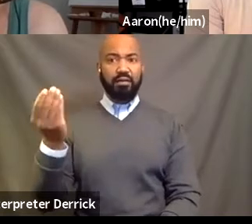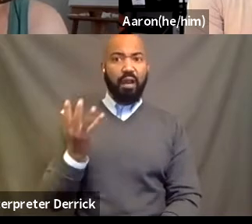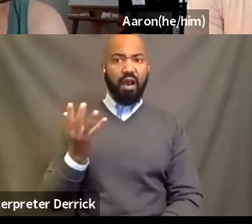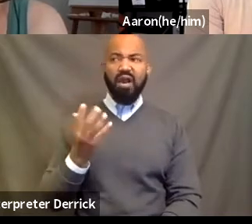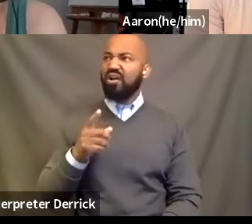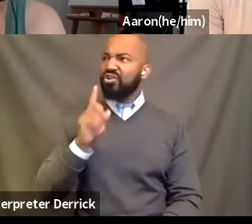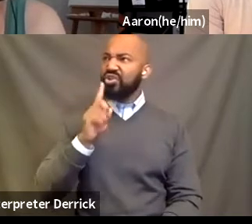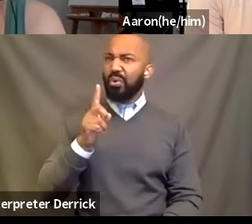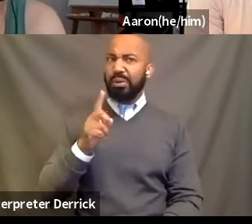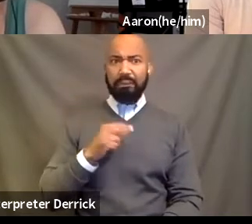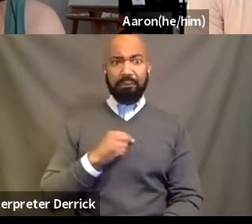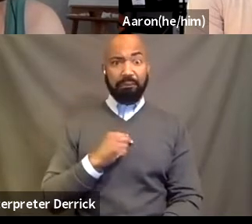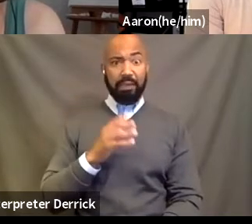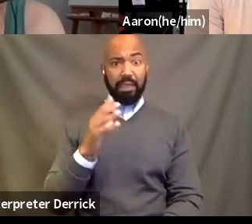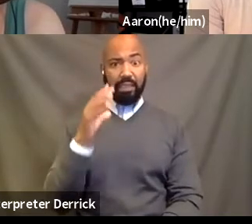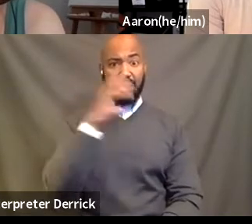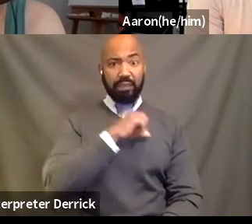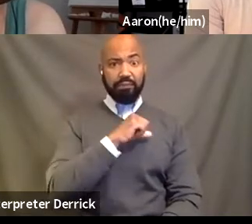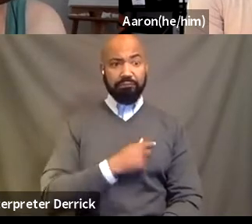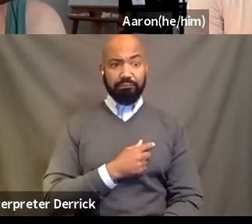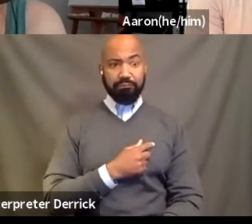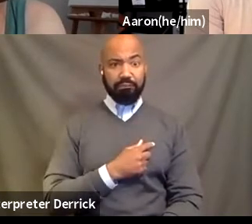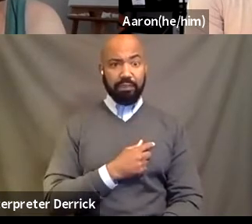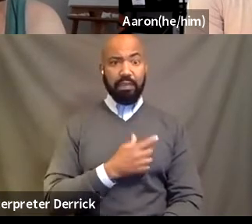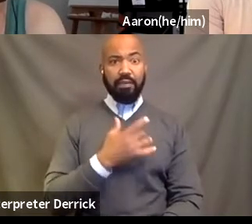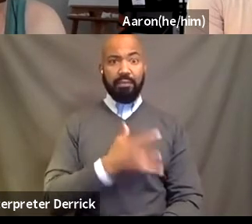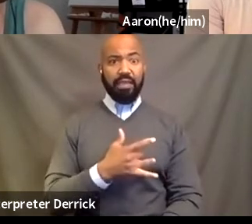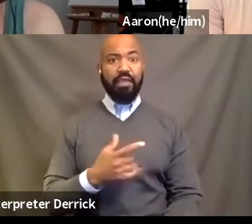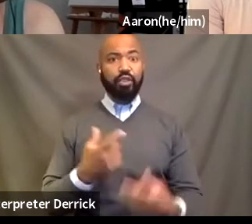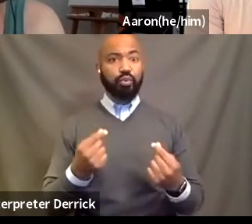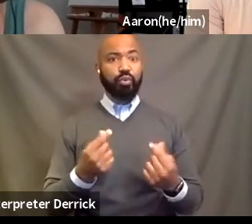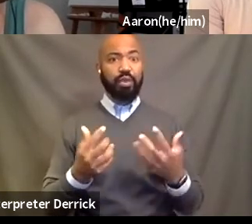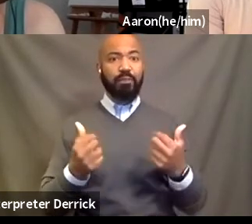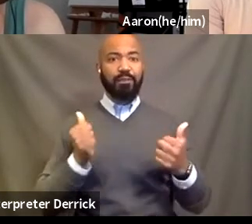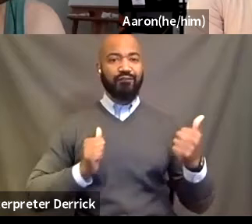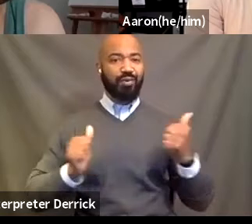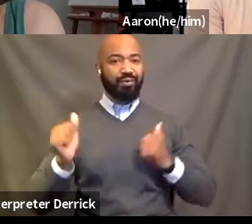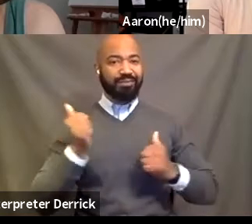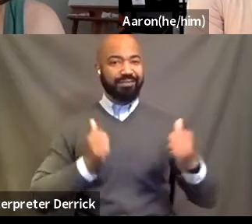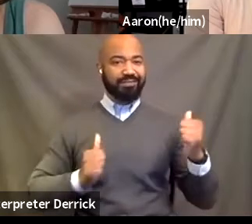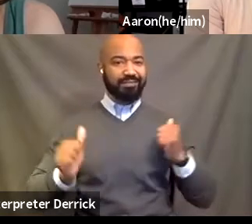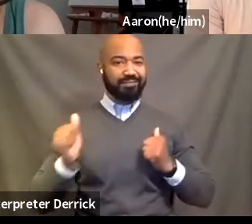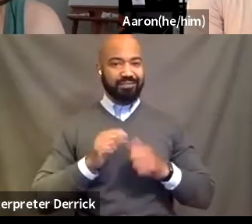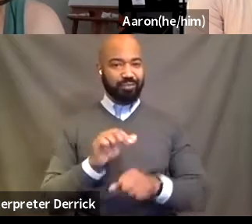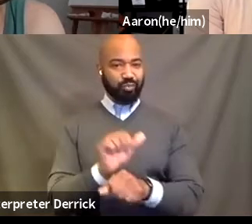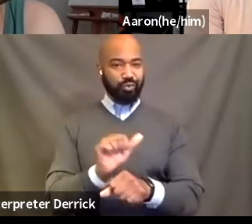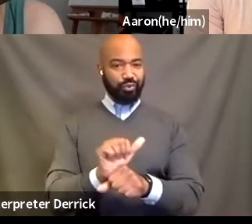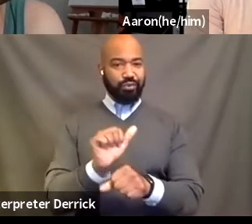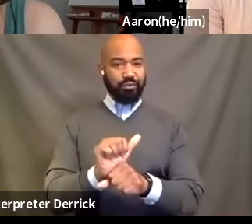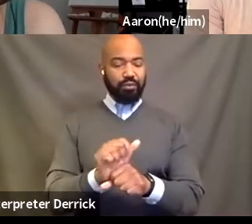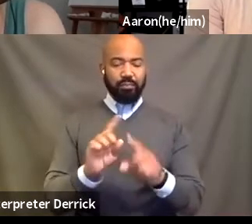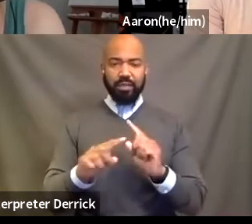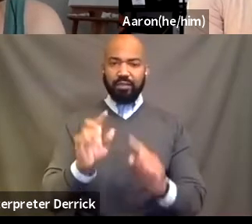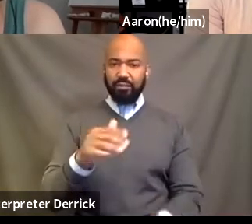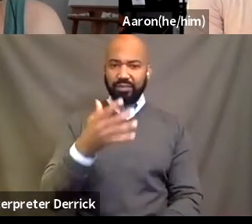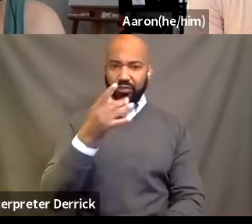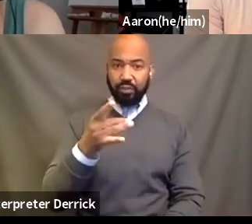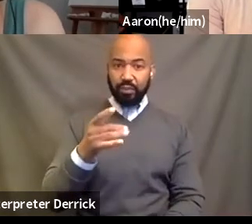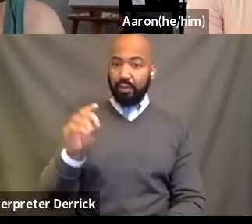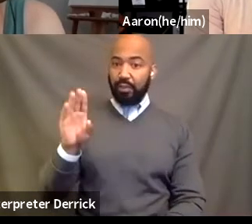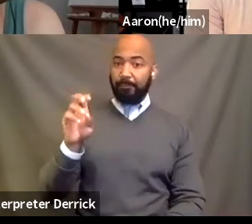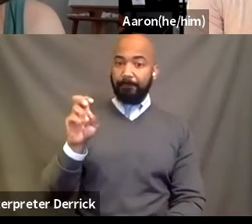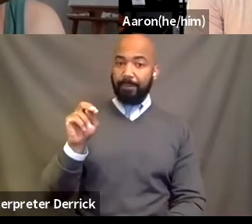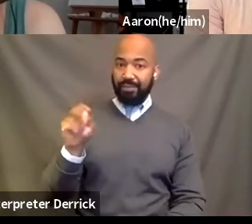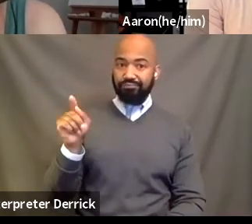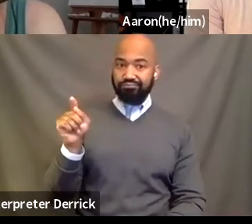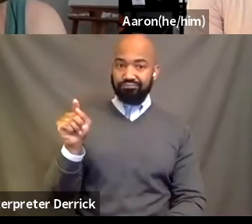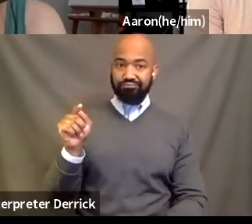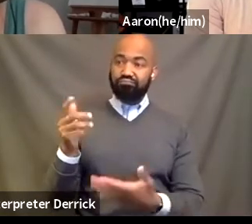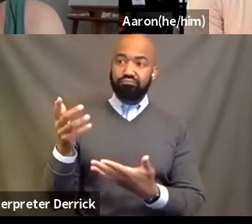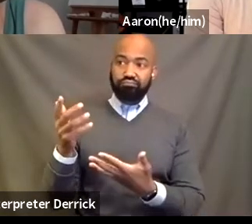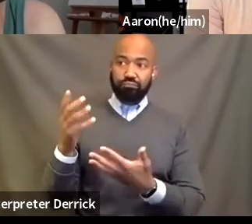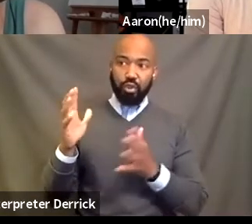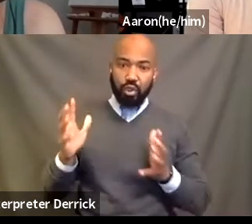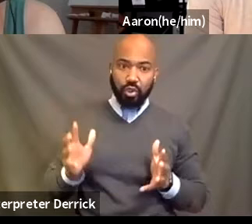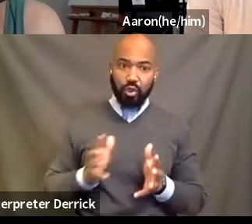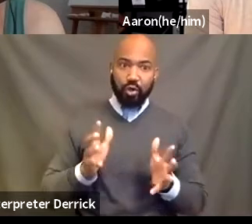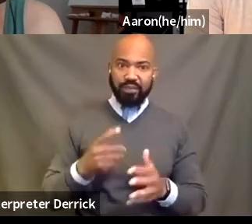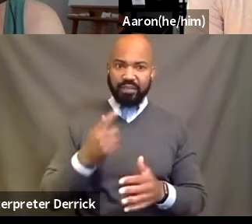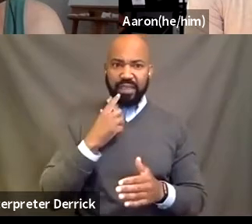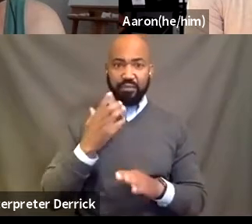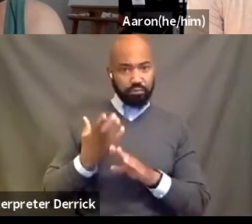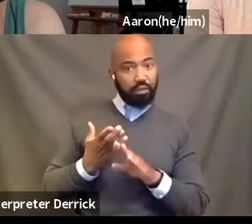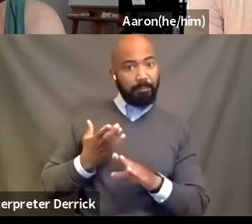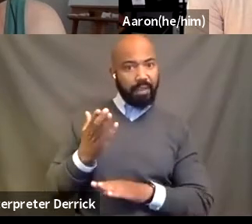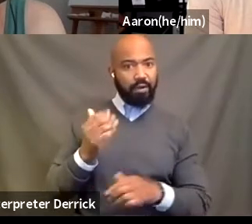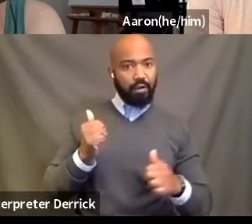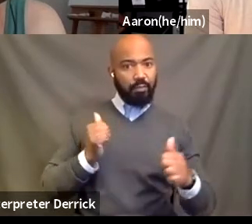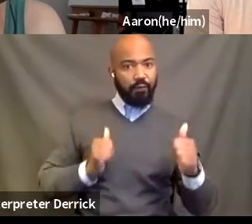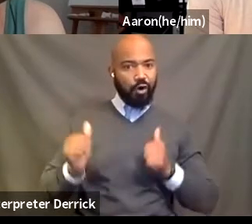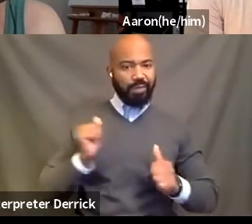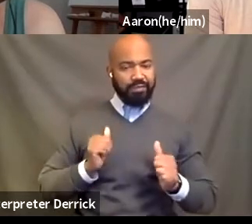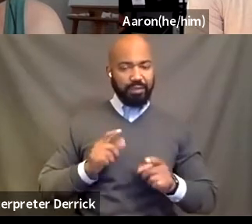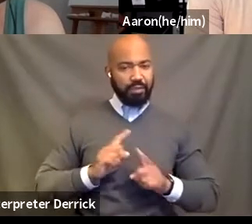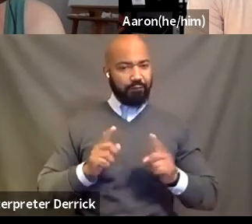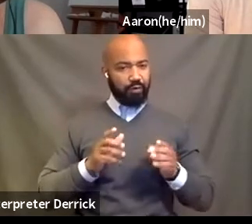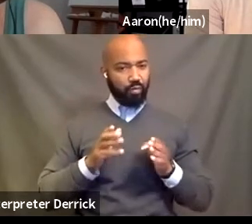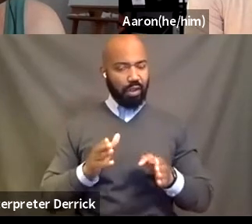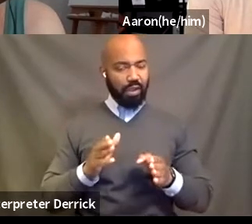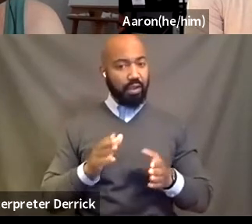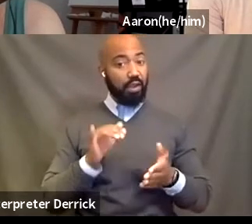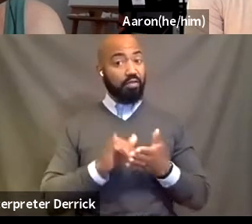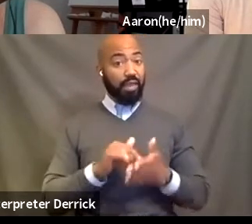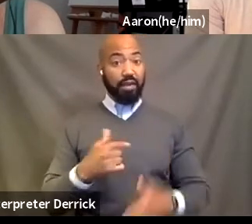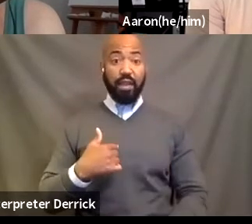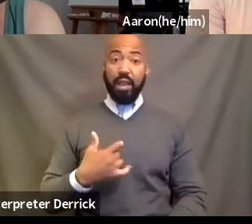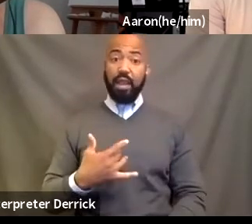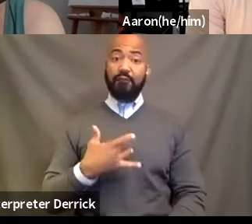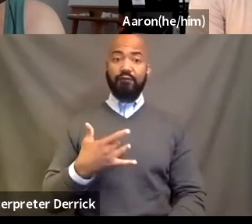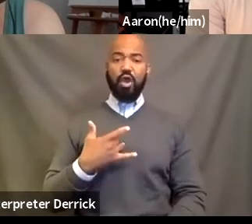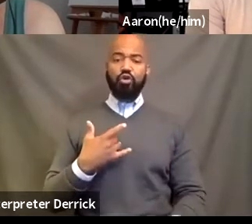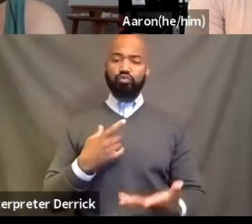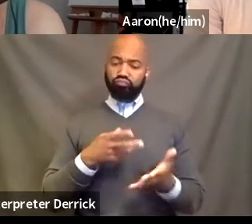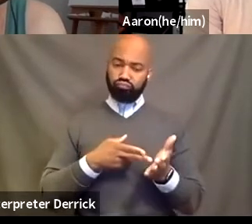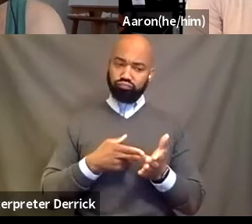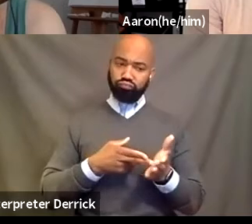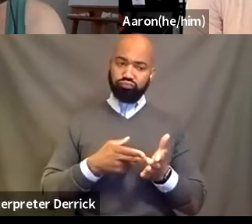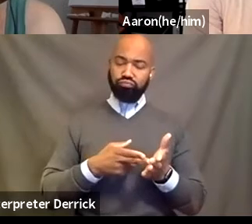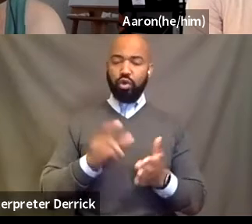x (they/themme): to submit performance in a way that I felt would be you know authentic and creative and I am interested in scenes, especially because I find that they're kind of like these guerrilla tactics.